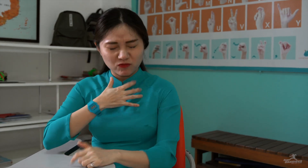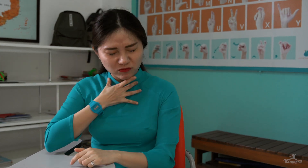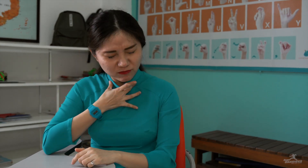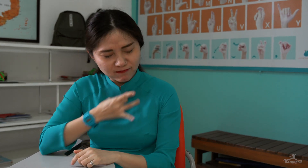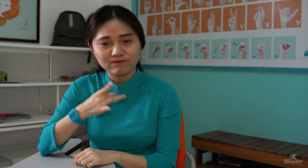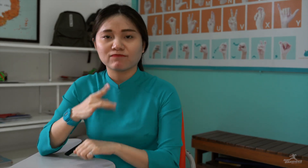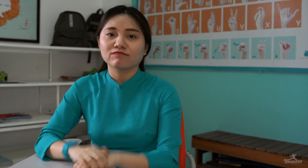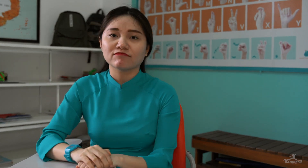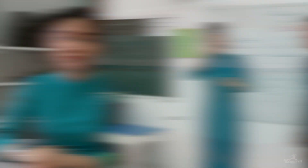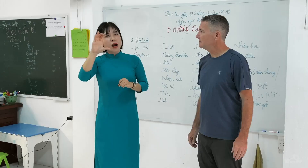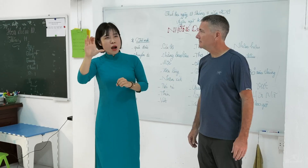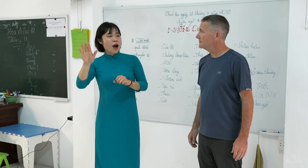That's what I want to see.